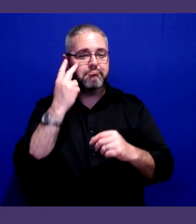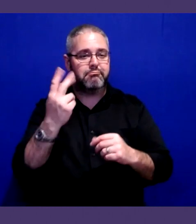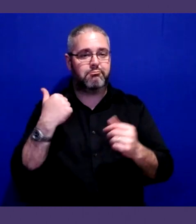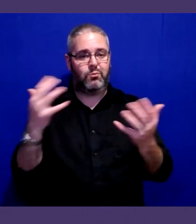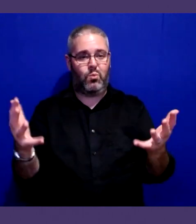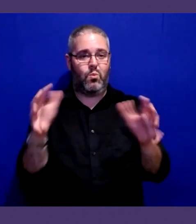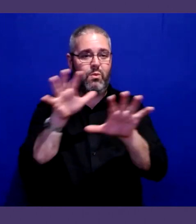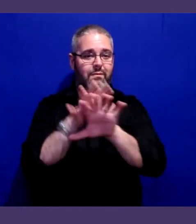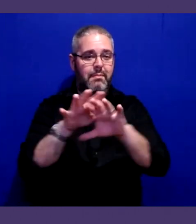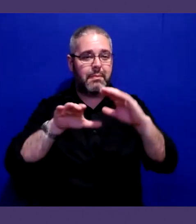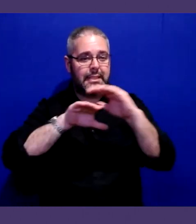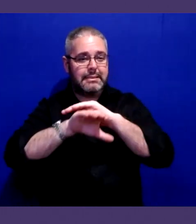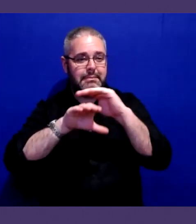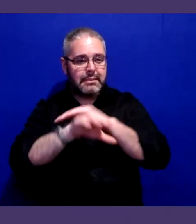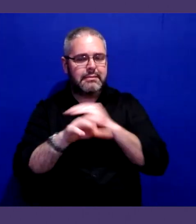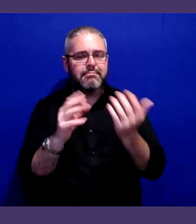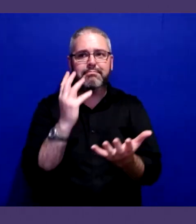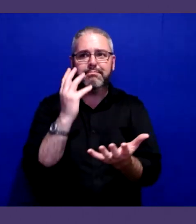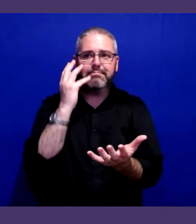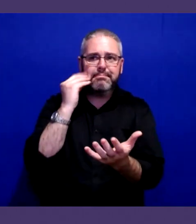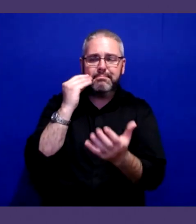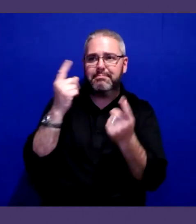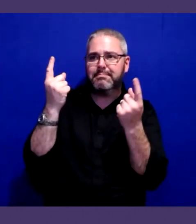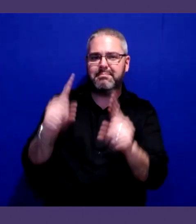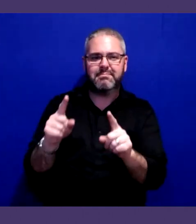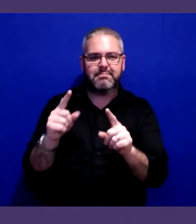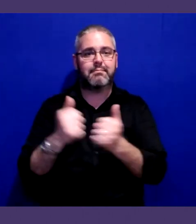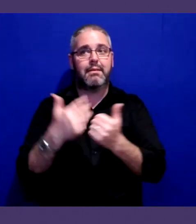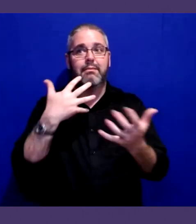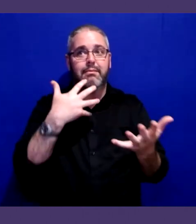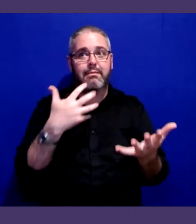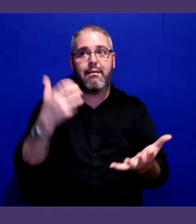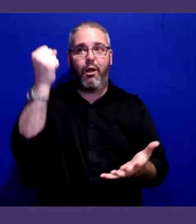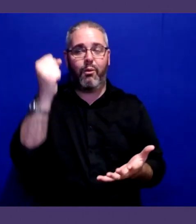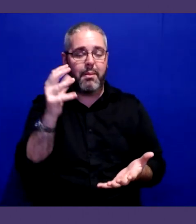experienced by my elderly parents and my husband's family